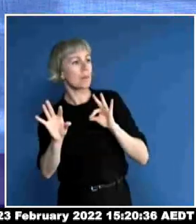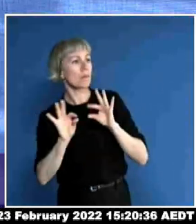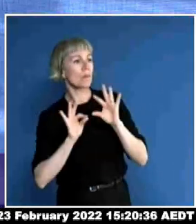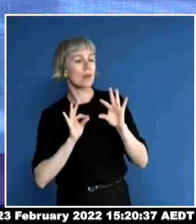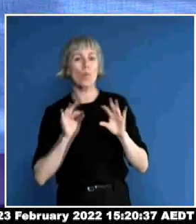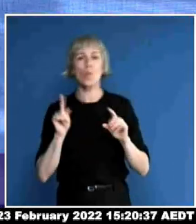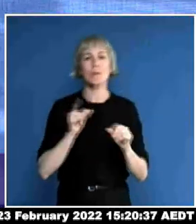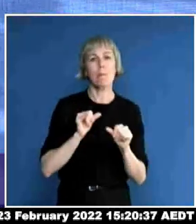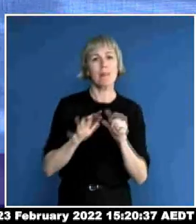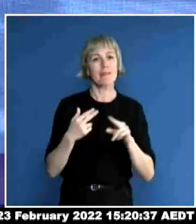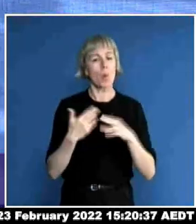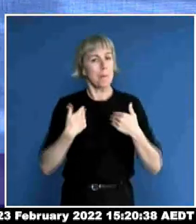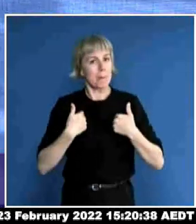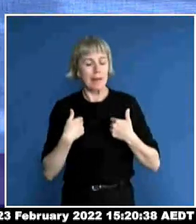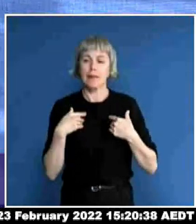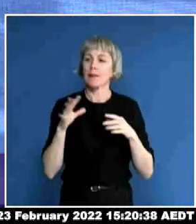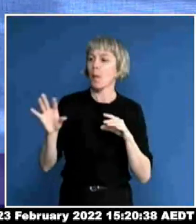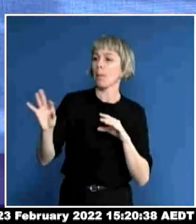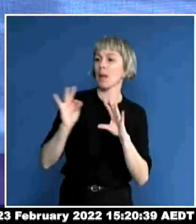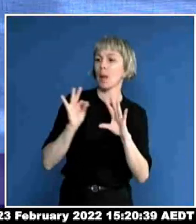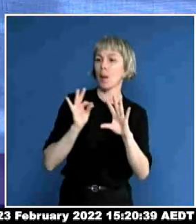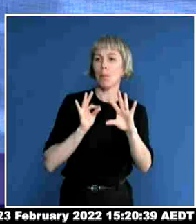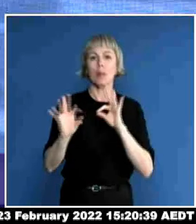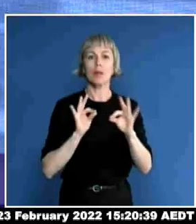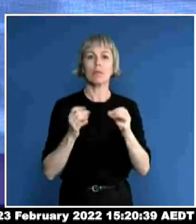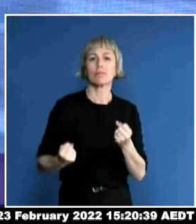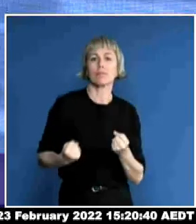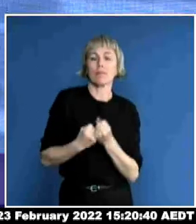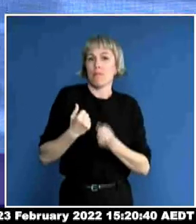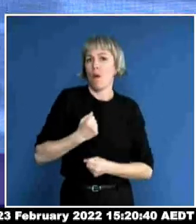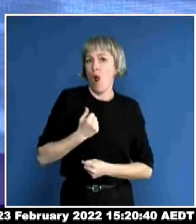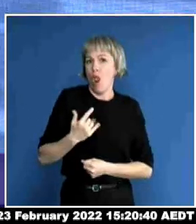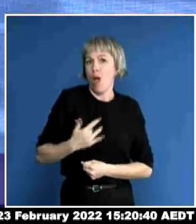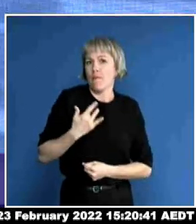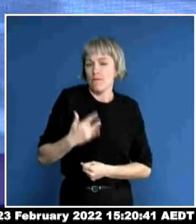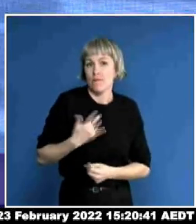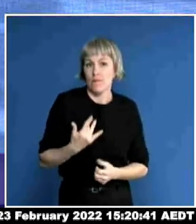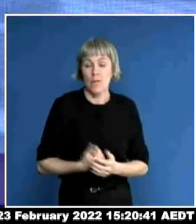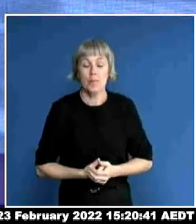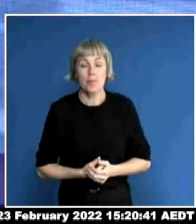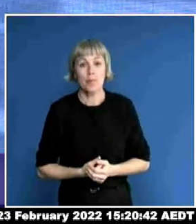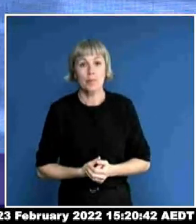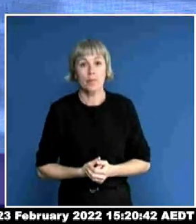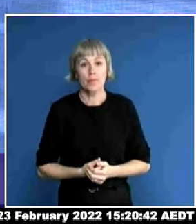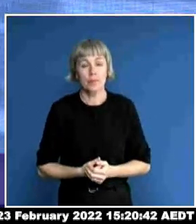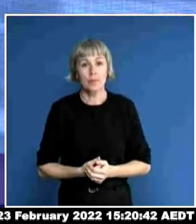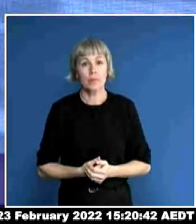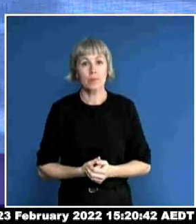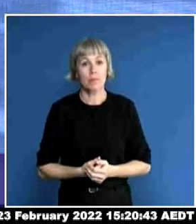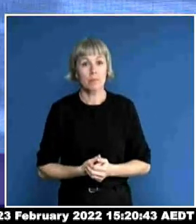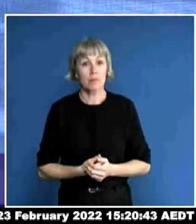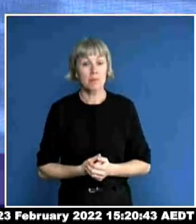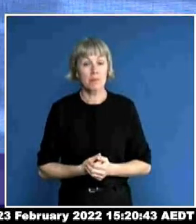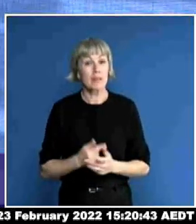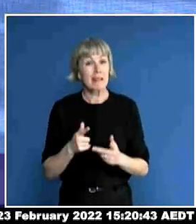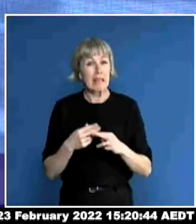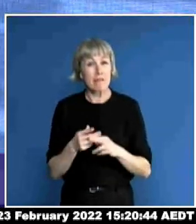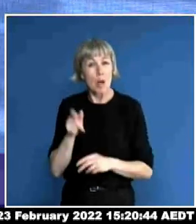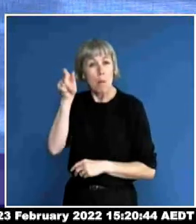Because when someone doesn't know you and they just look at words and numbers on a